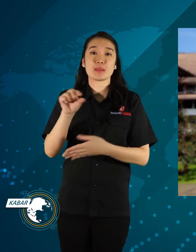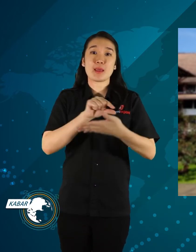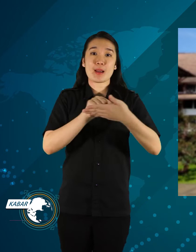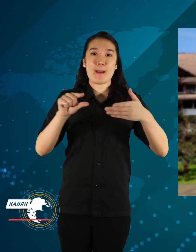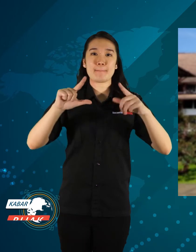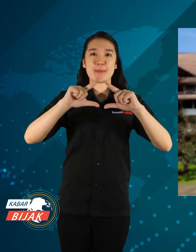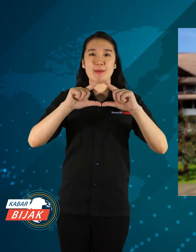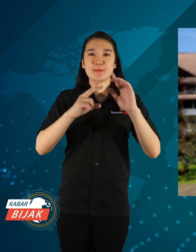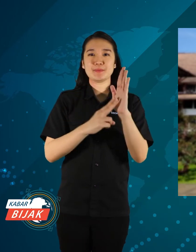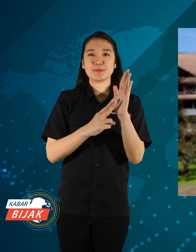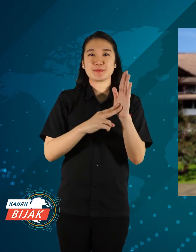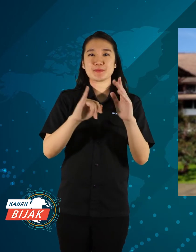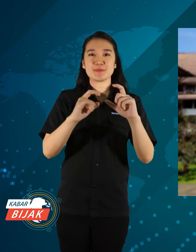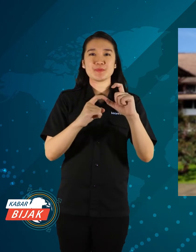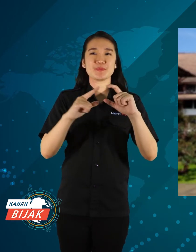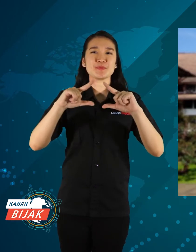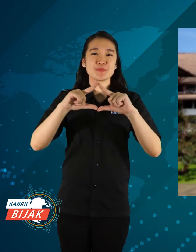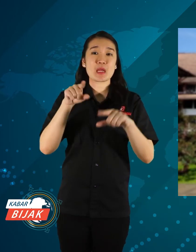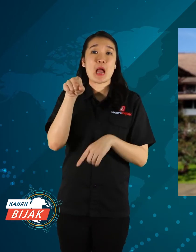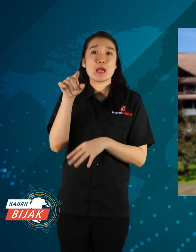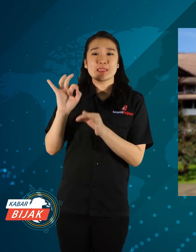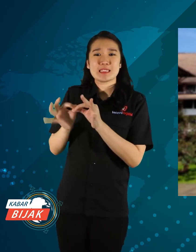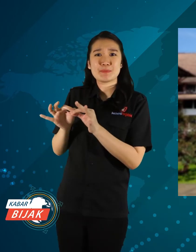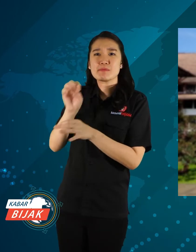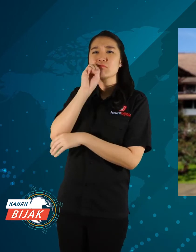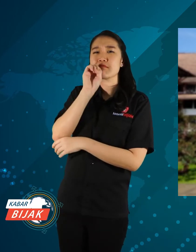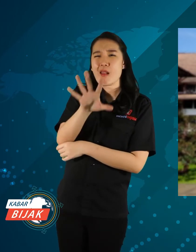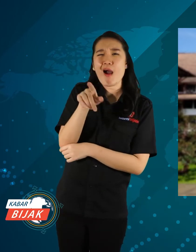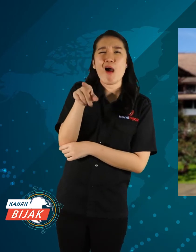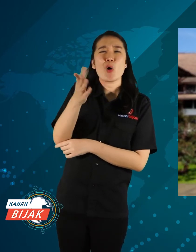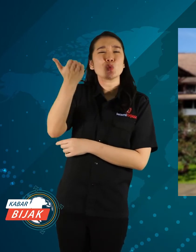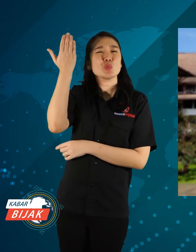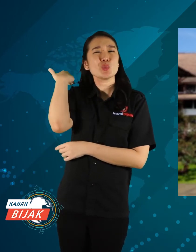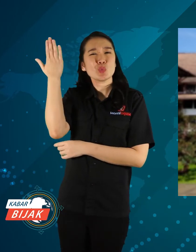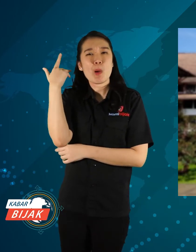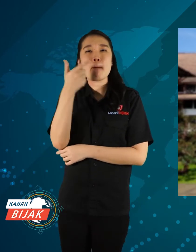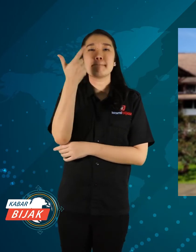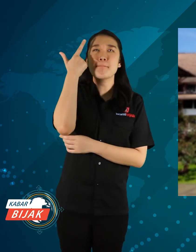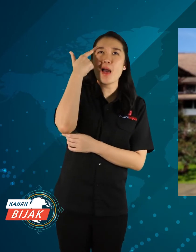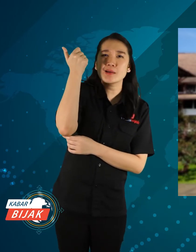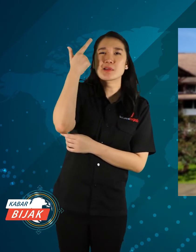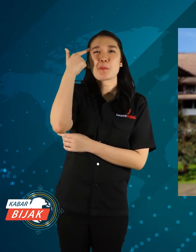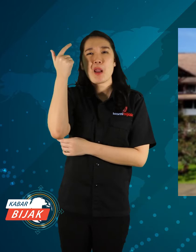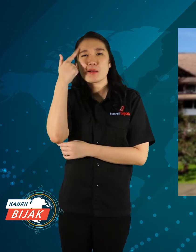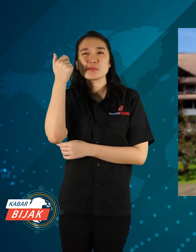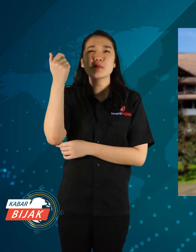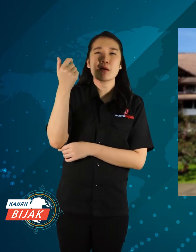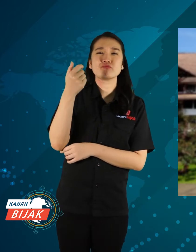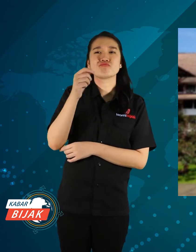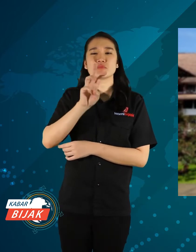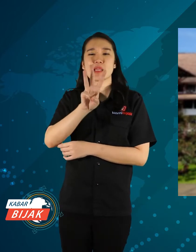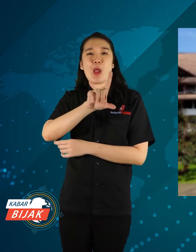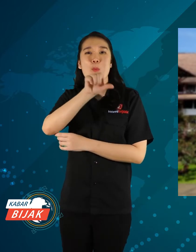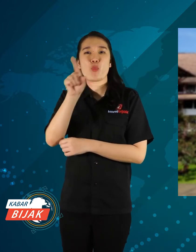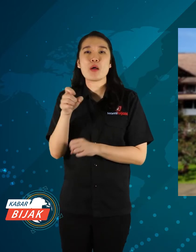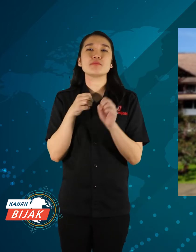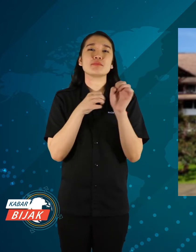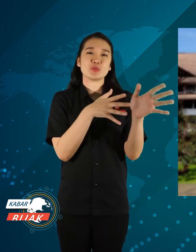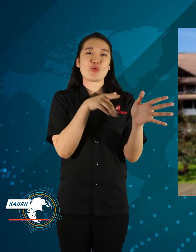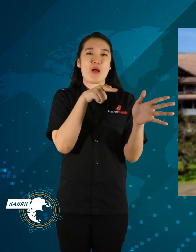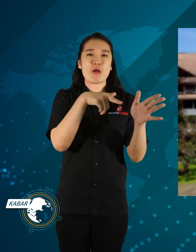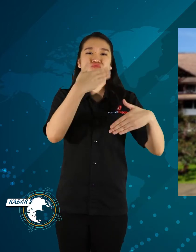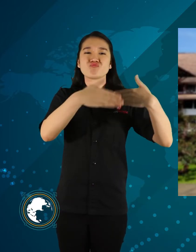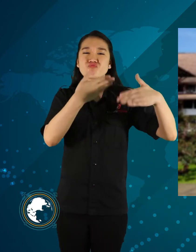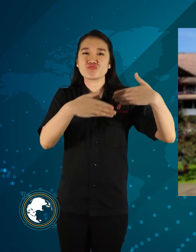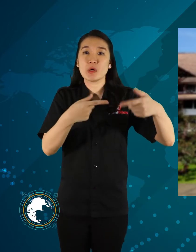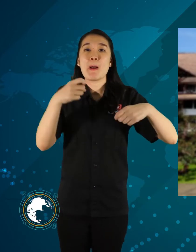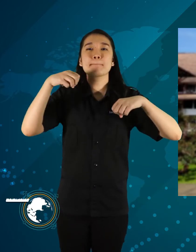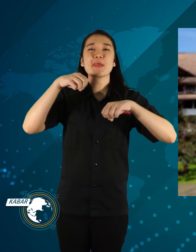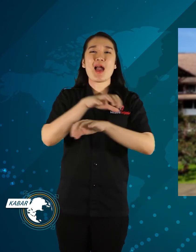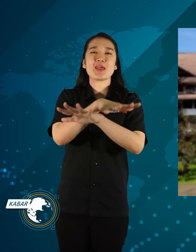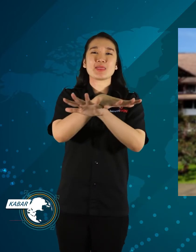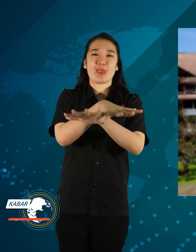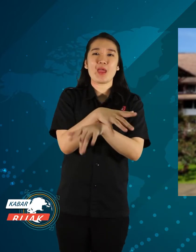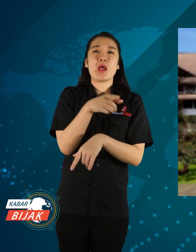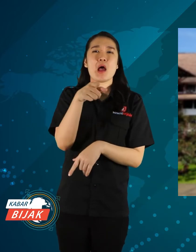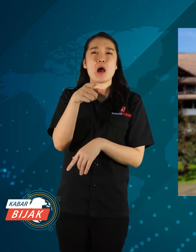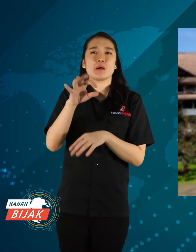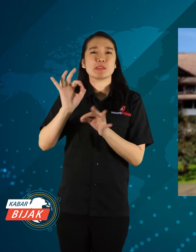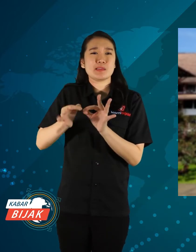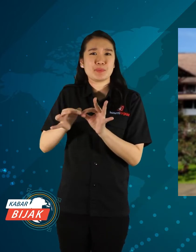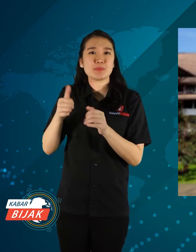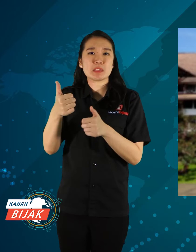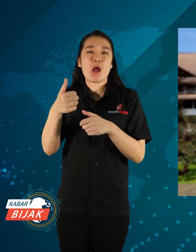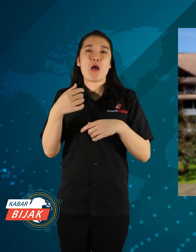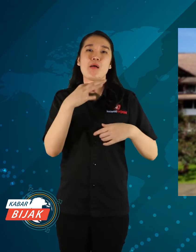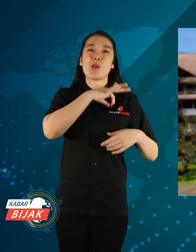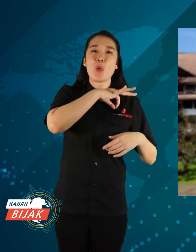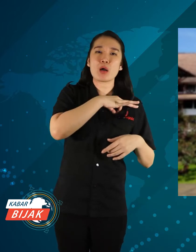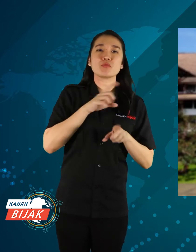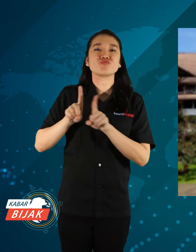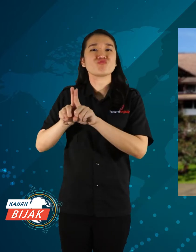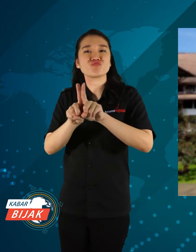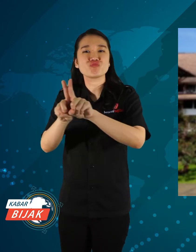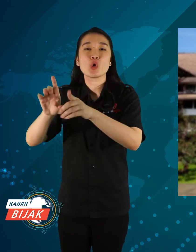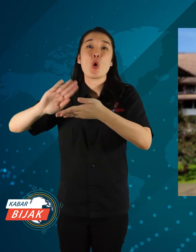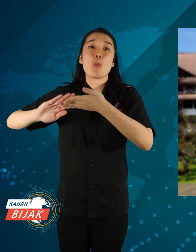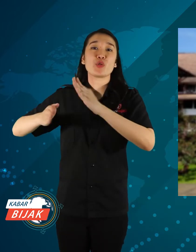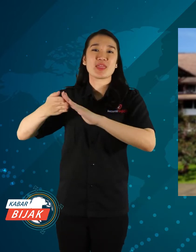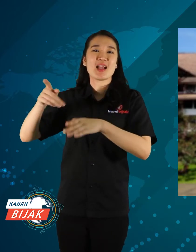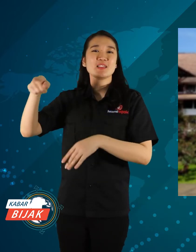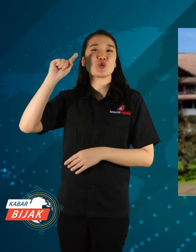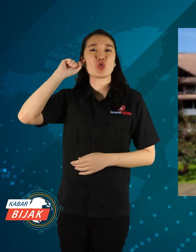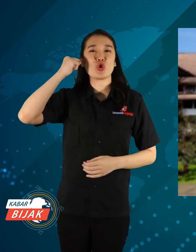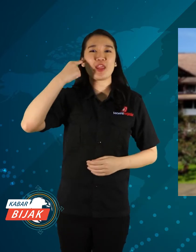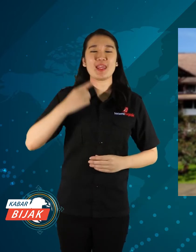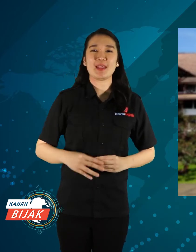Annisa, one of JBI used to study Bisindo for 3 months, then practice volunteer JBI while being accompanied by the Deaf community.